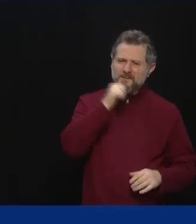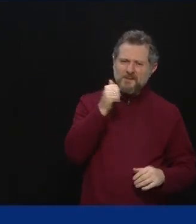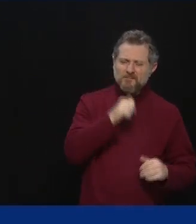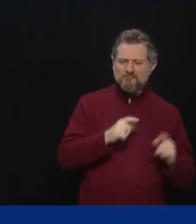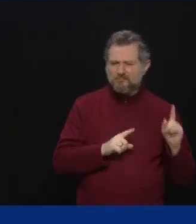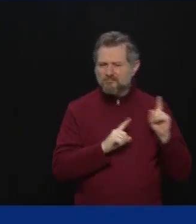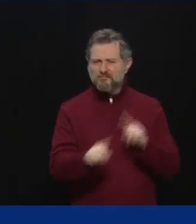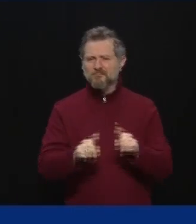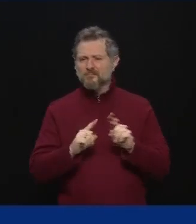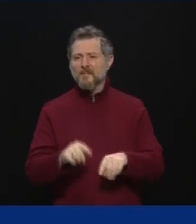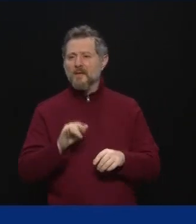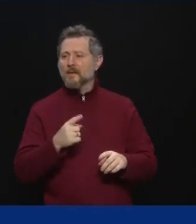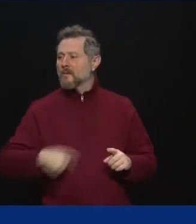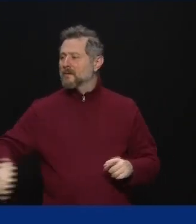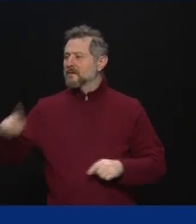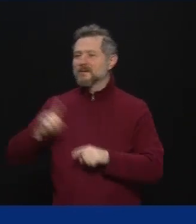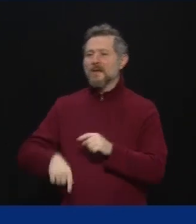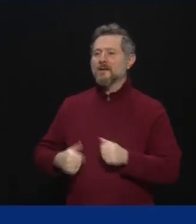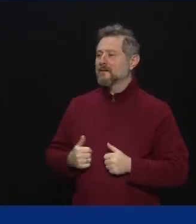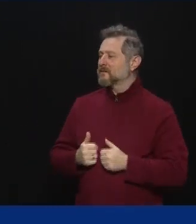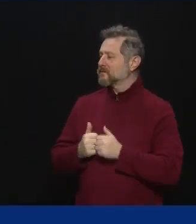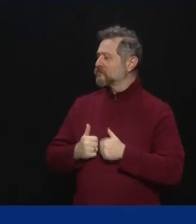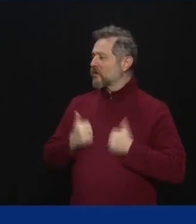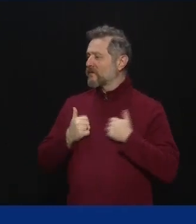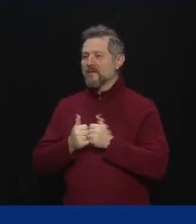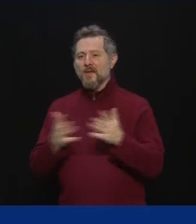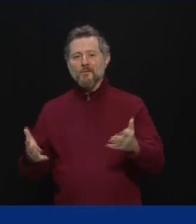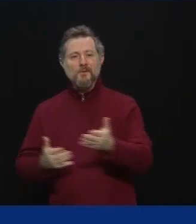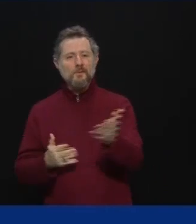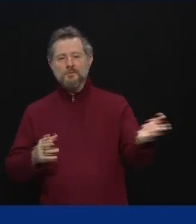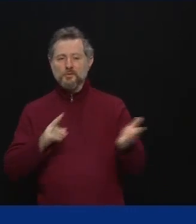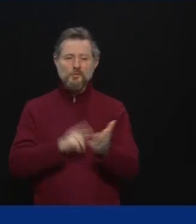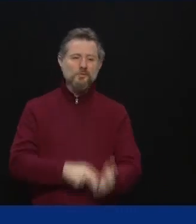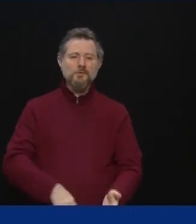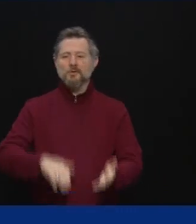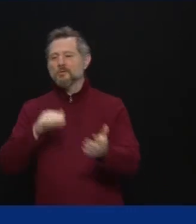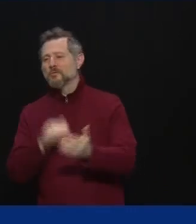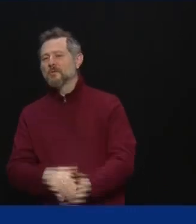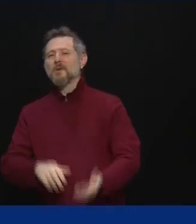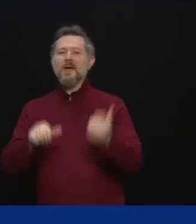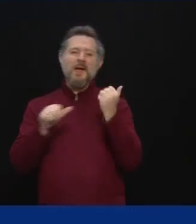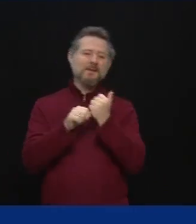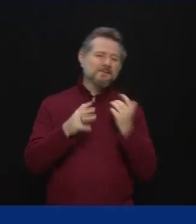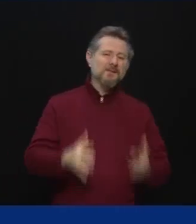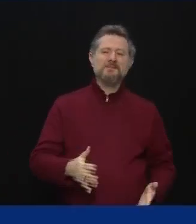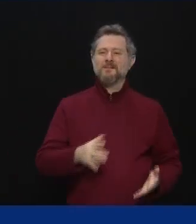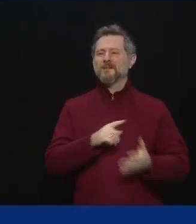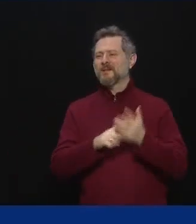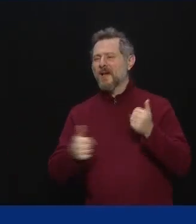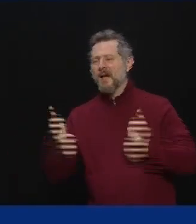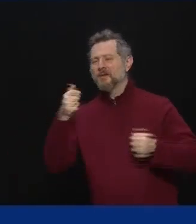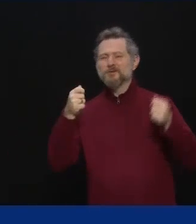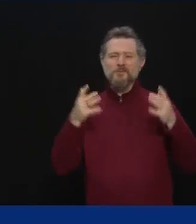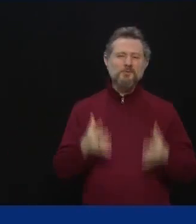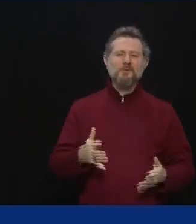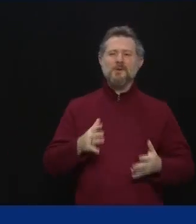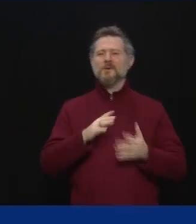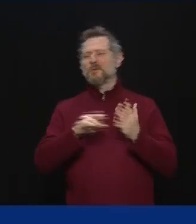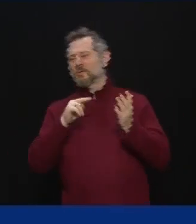THANK YOU FROM THE BOTTOM OF MY HEART FOR CONTINUING TO SHOW UP, LEAVE YOUR HOMES, PUT YOUR YOUR UNIFORMS AS YOU DID FROM THE BEGINNING'S WE WOULD NOT SURVIVE